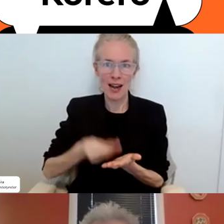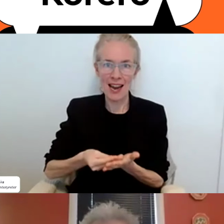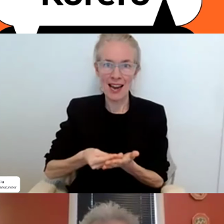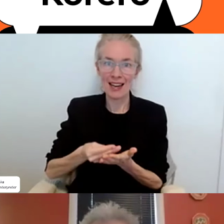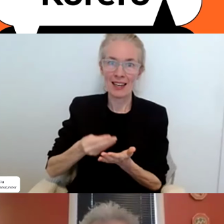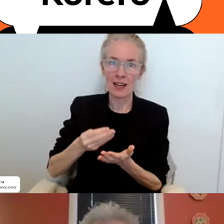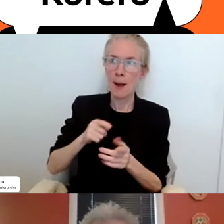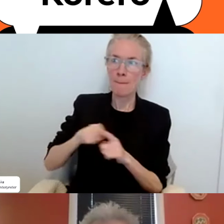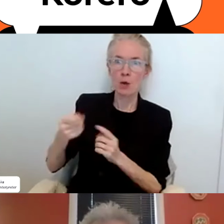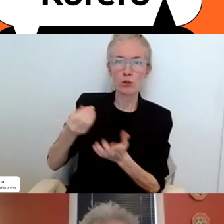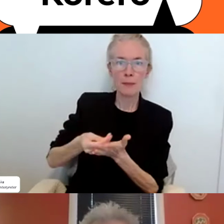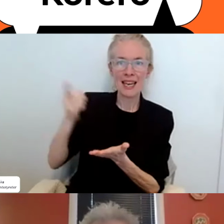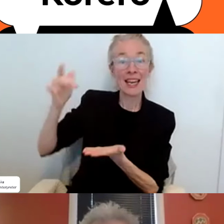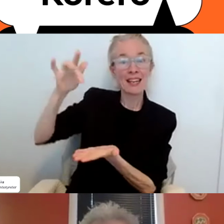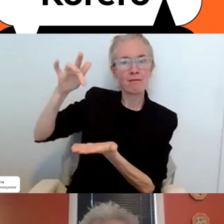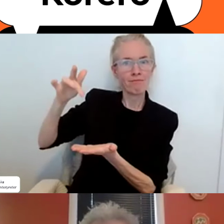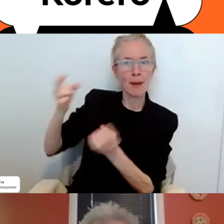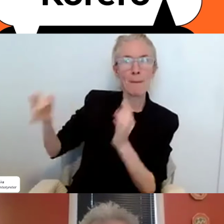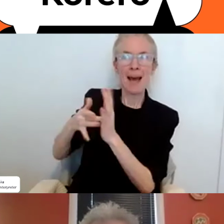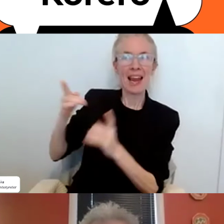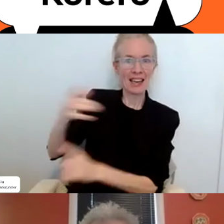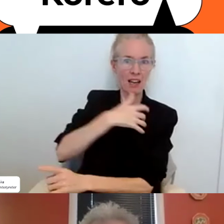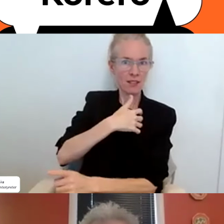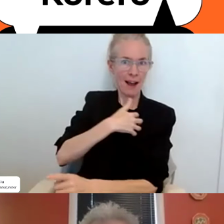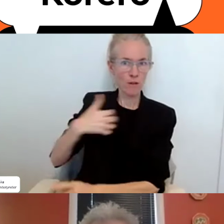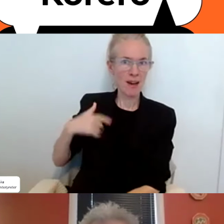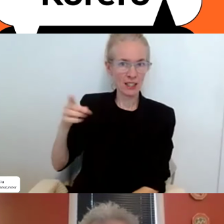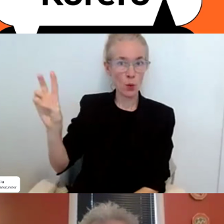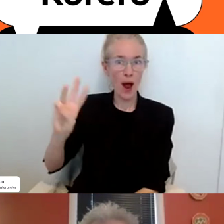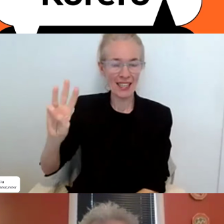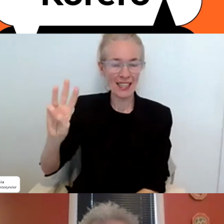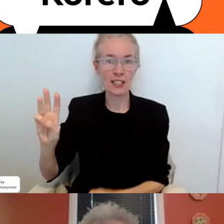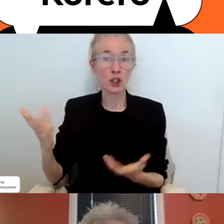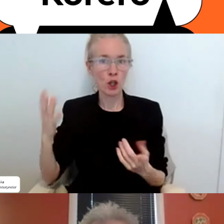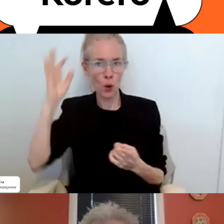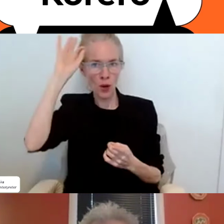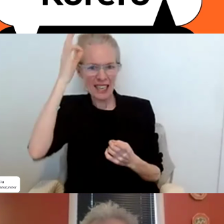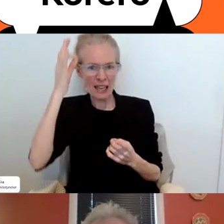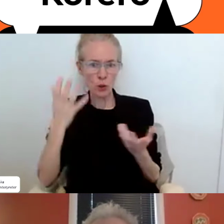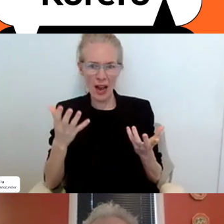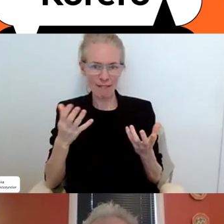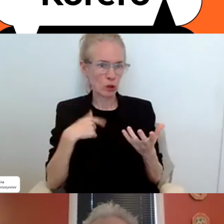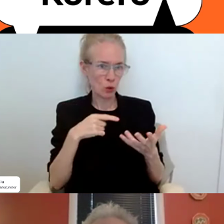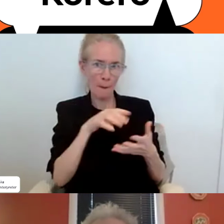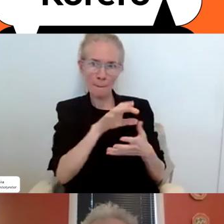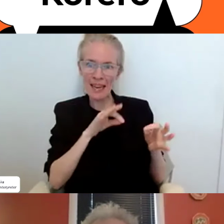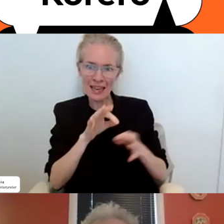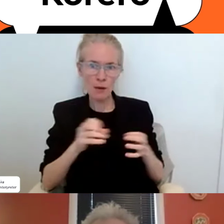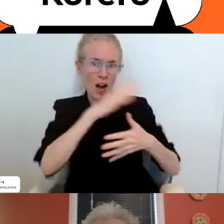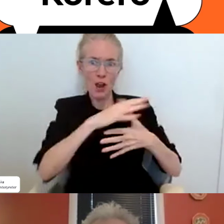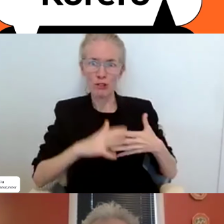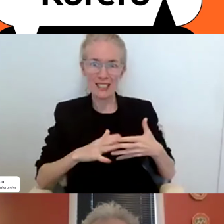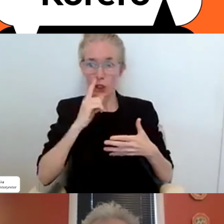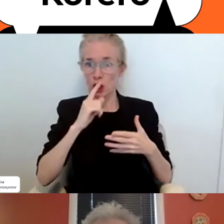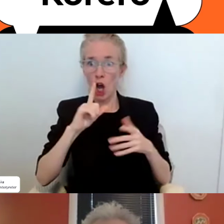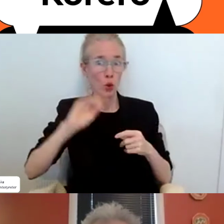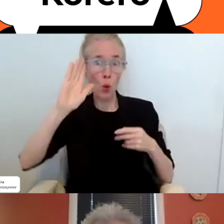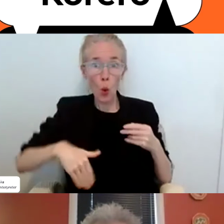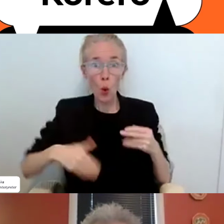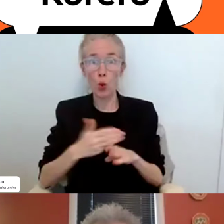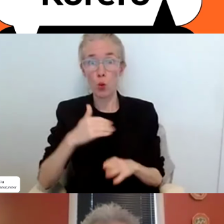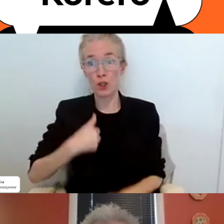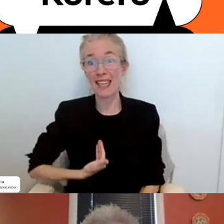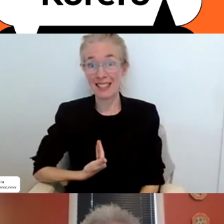making compromises and making decisions at every stage of the process that